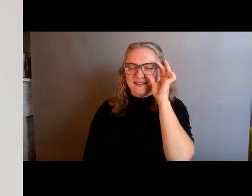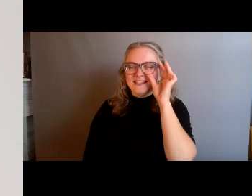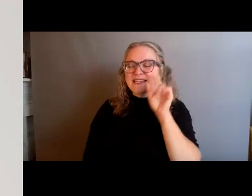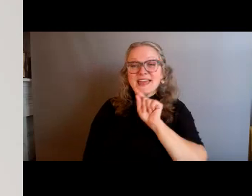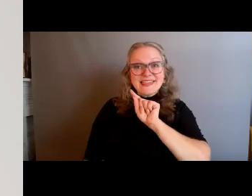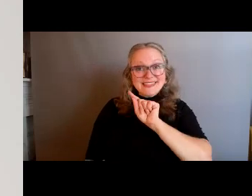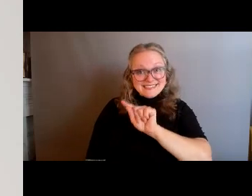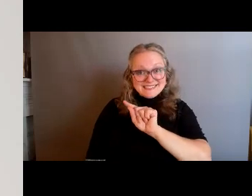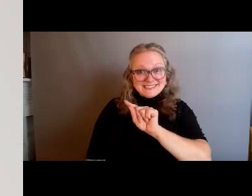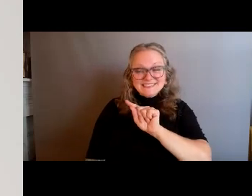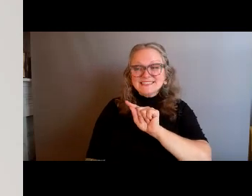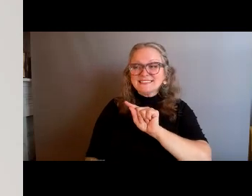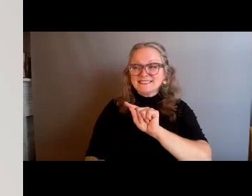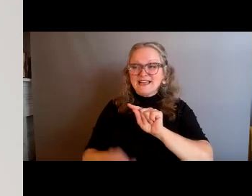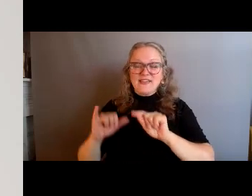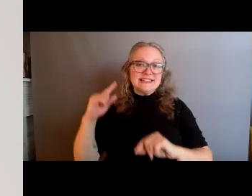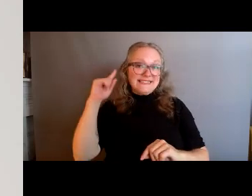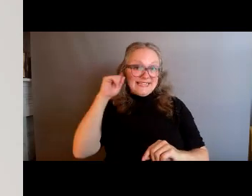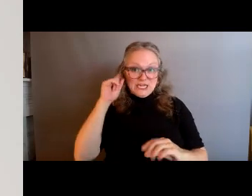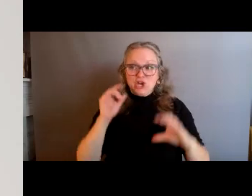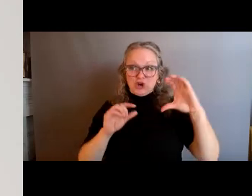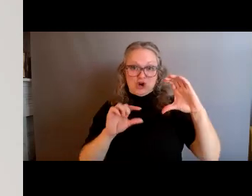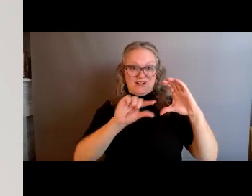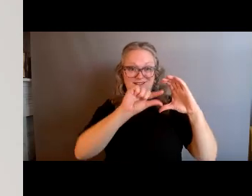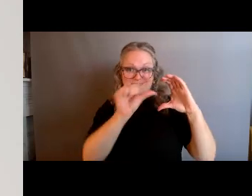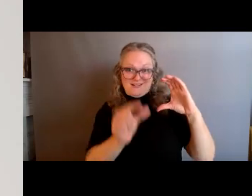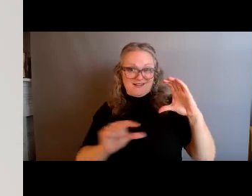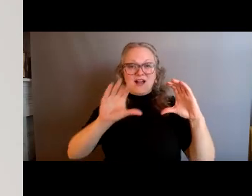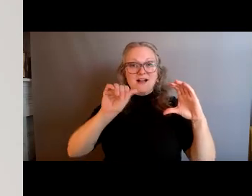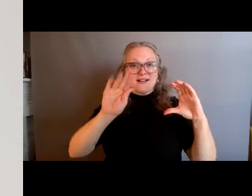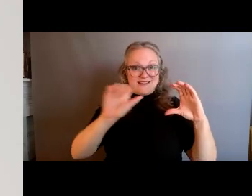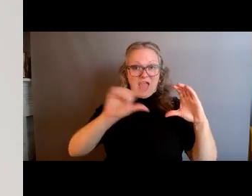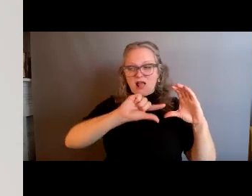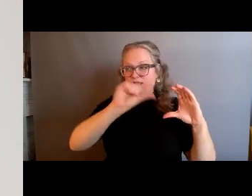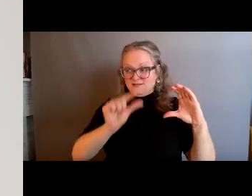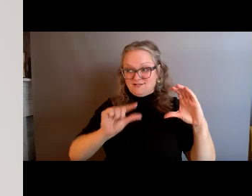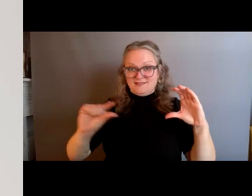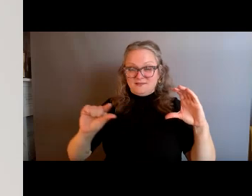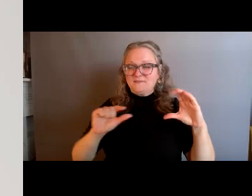this is the ear course and this is the ear canal.